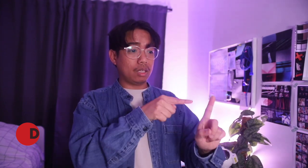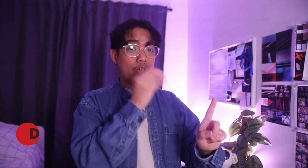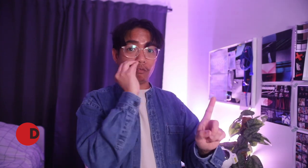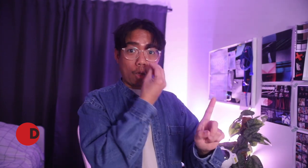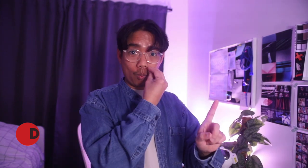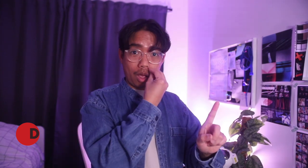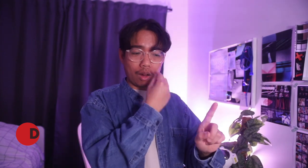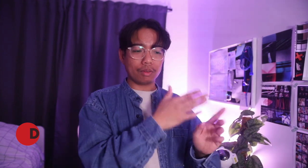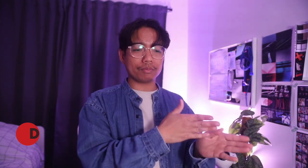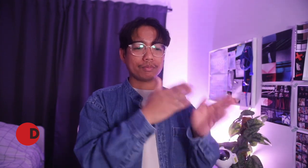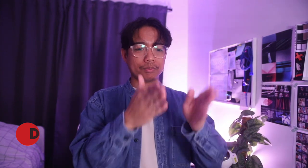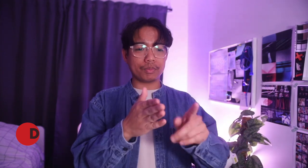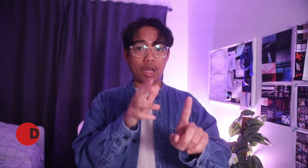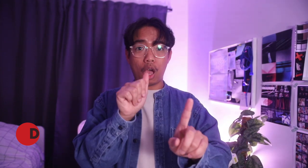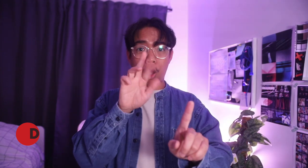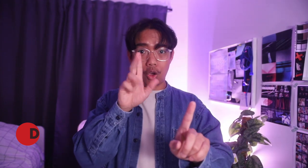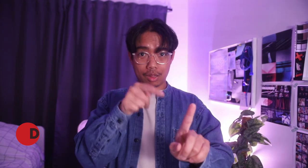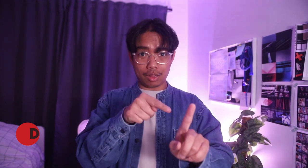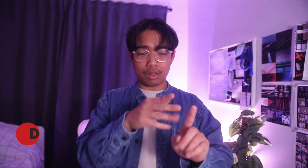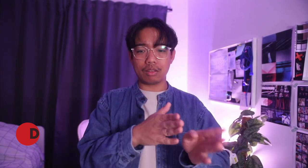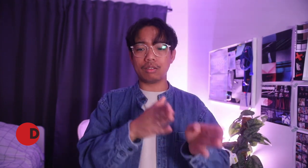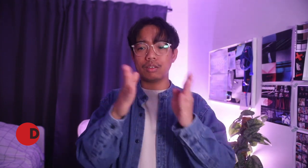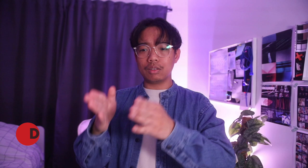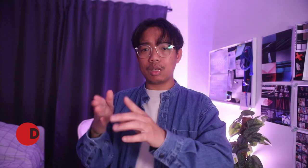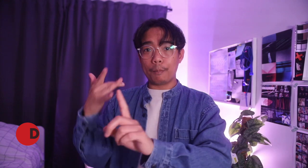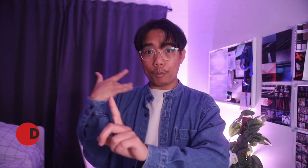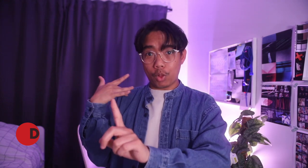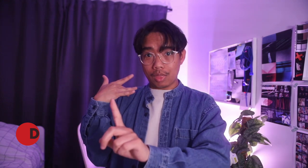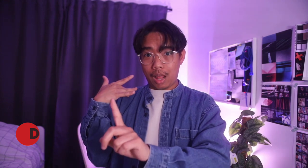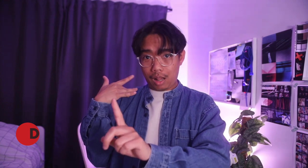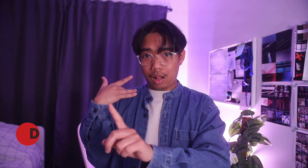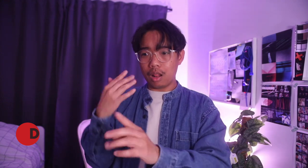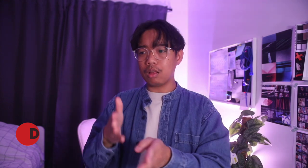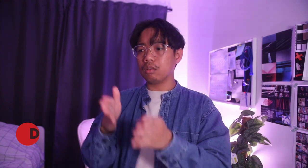They can take photos of flowers, art, or models.